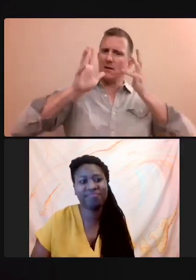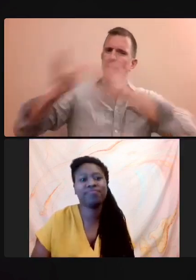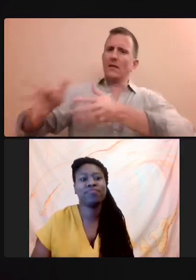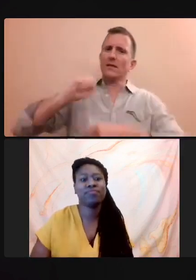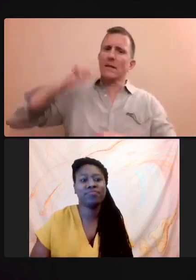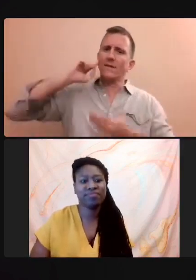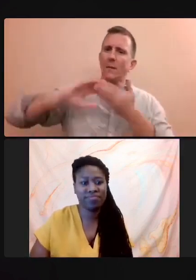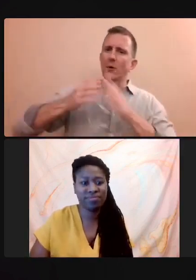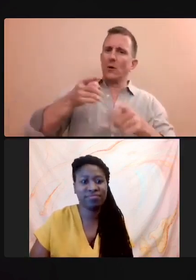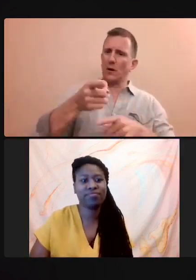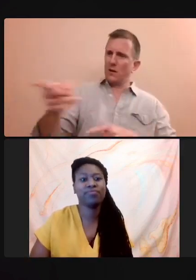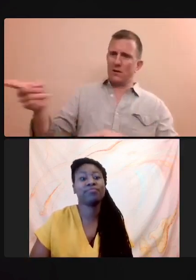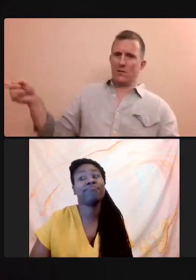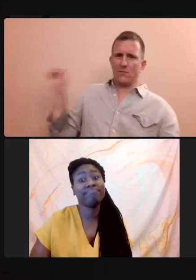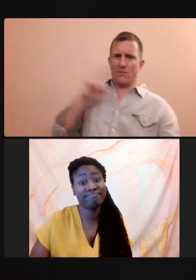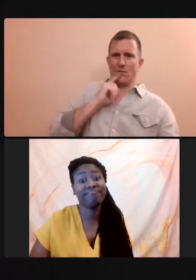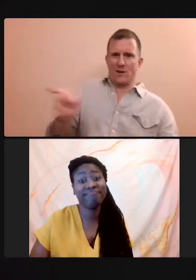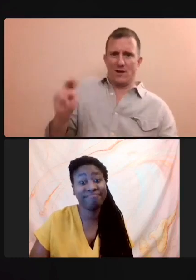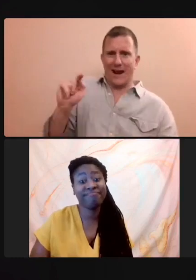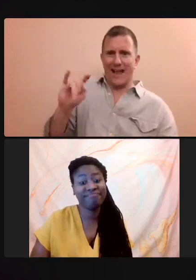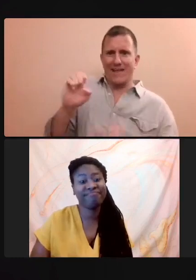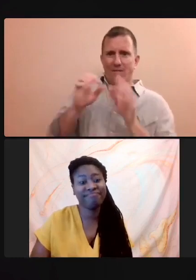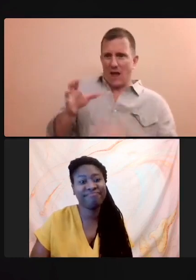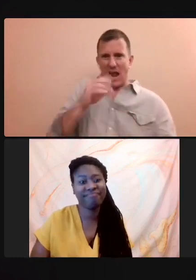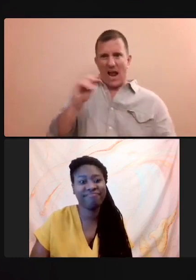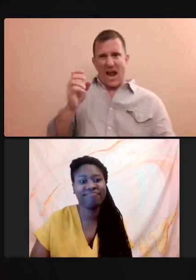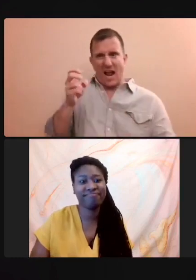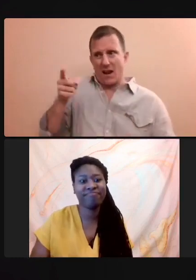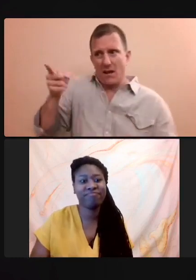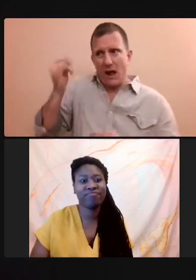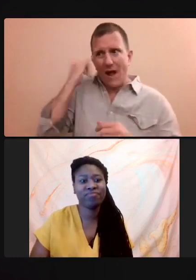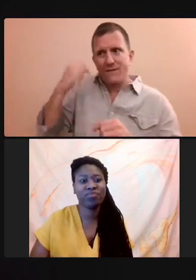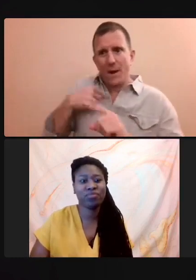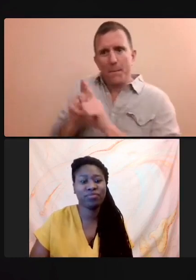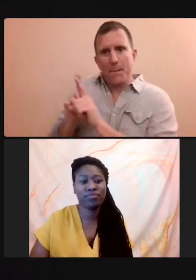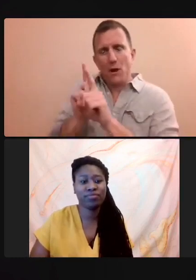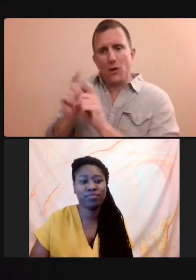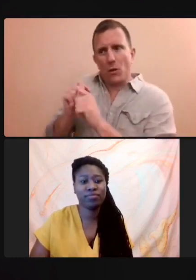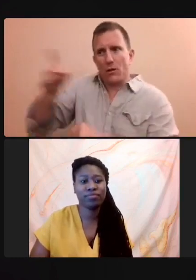And then that seems where a lot of folks just stick with looking for hearing interpreters,